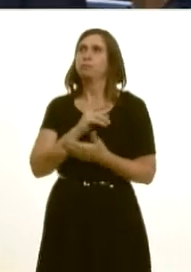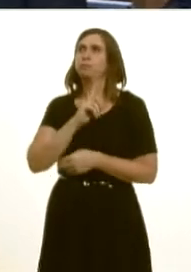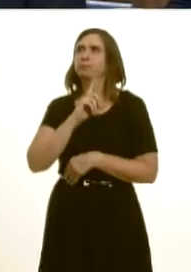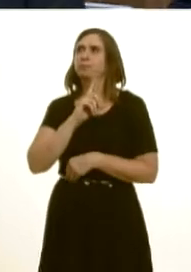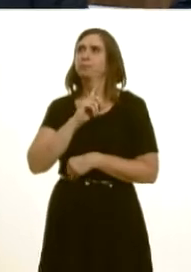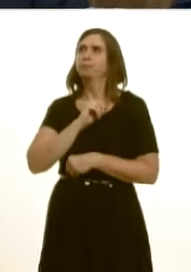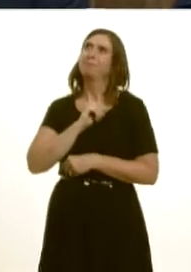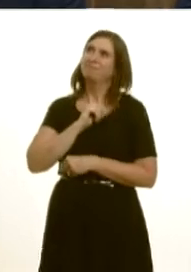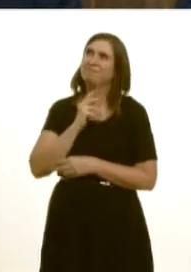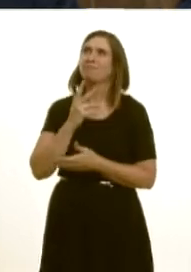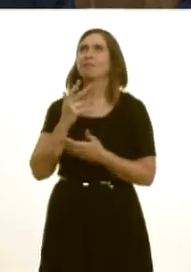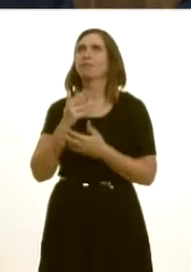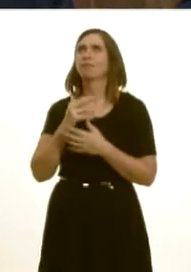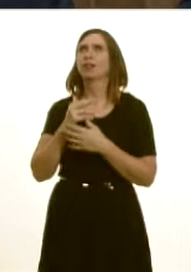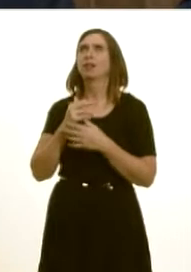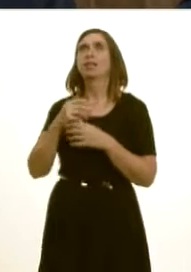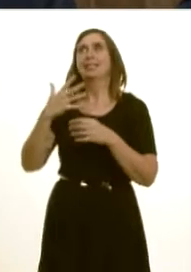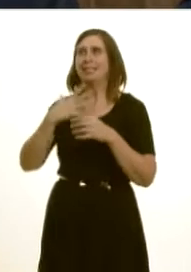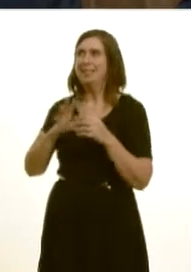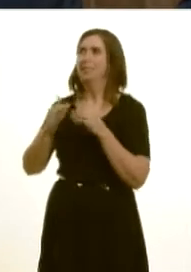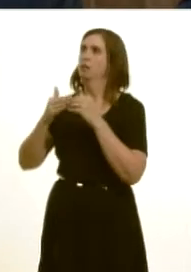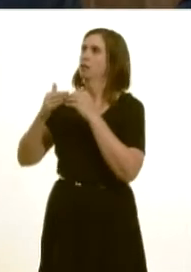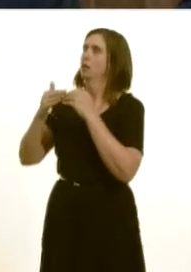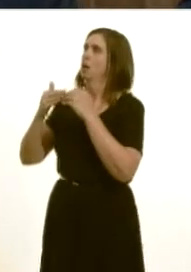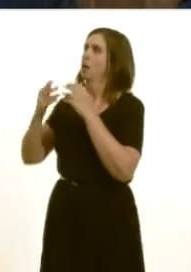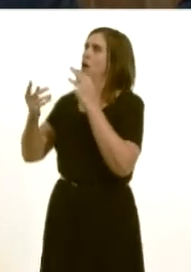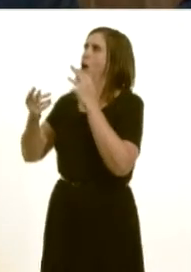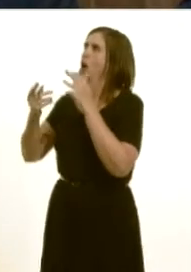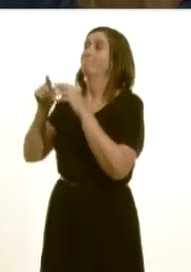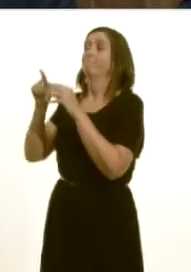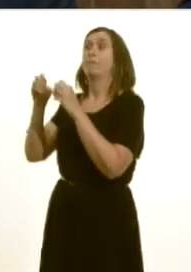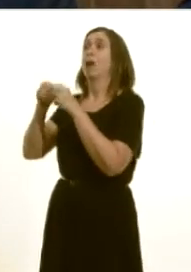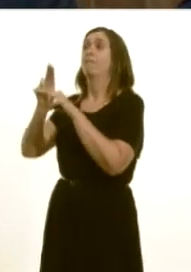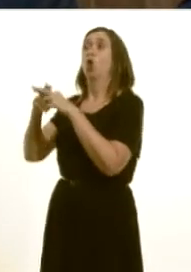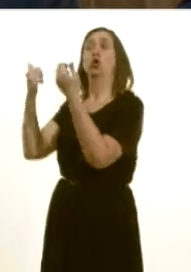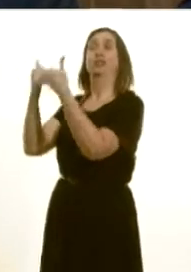but it does not go far enough in terms of resolving the issue of fair funding. I hear